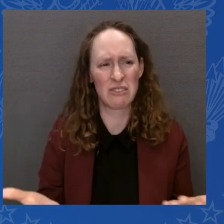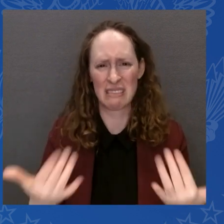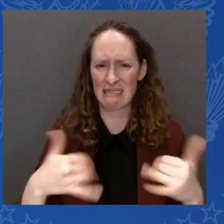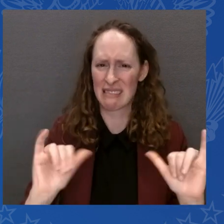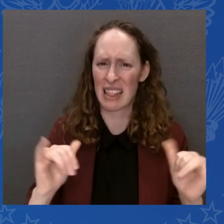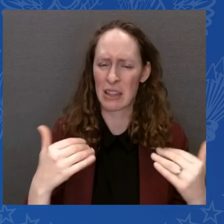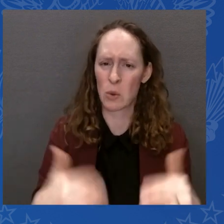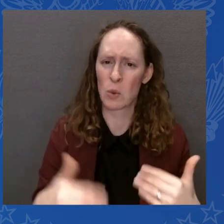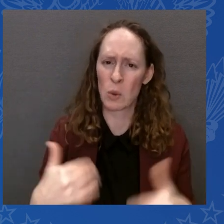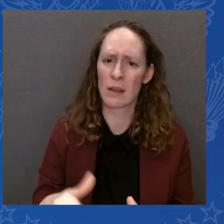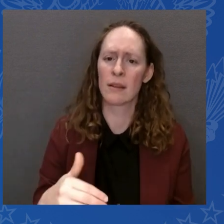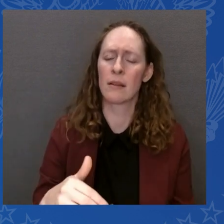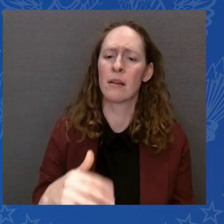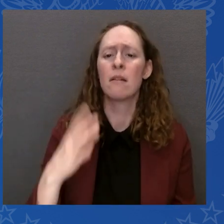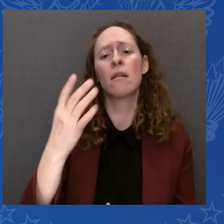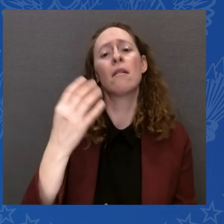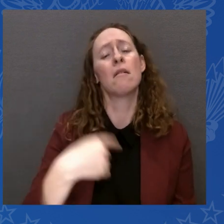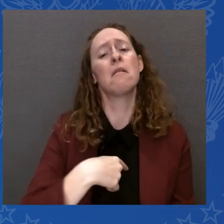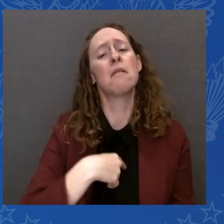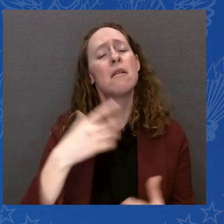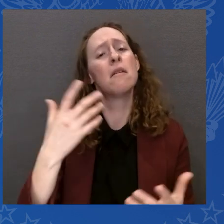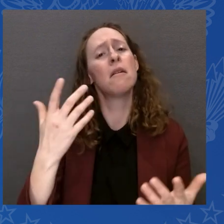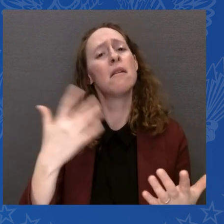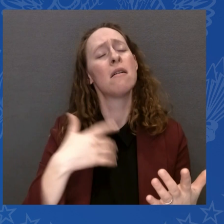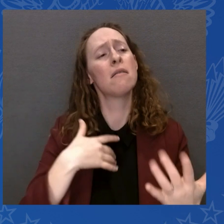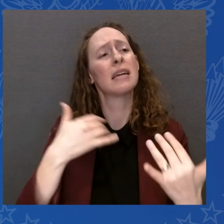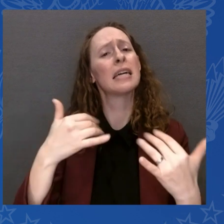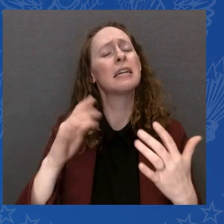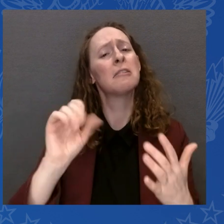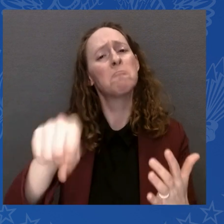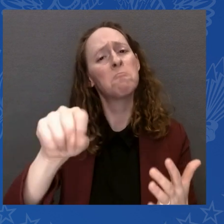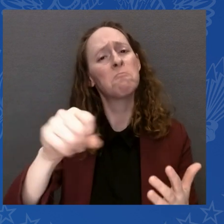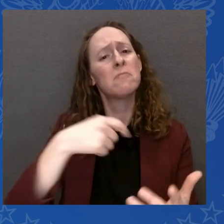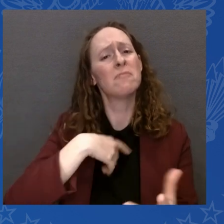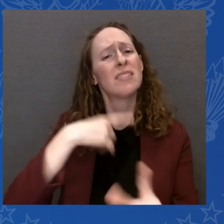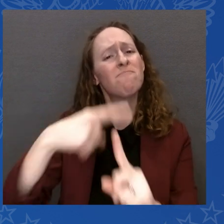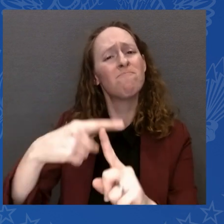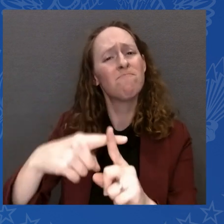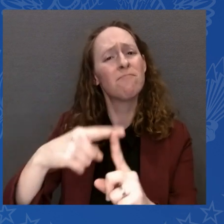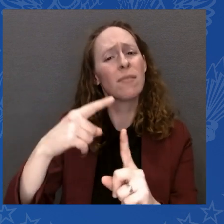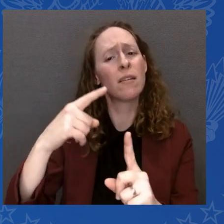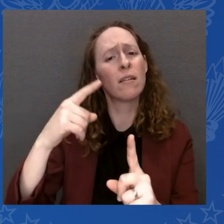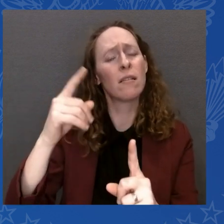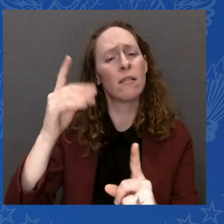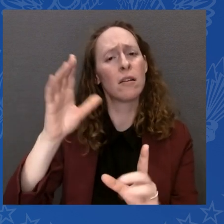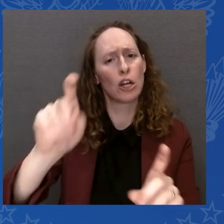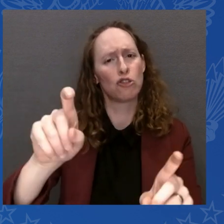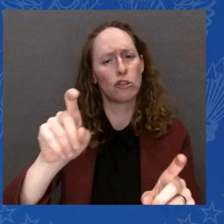The waters recede, but we'll see the full extent of the damage to the homes, the businesses, and to farms and ranches.